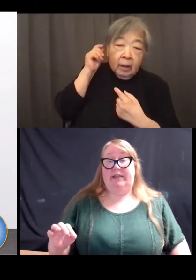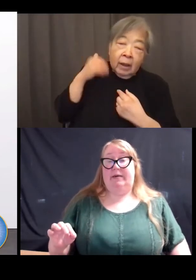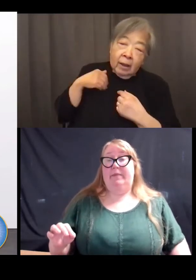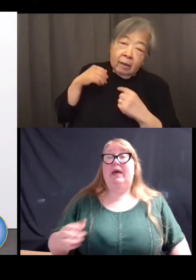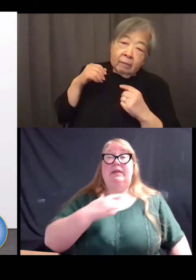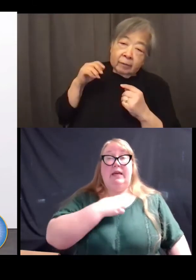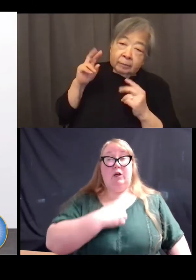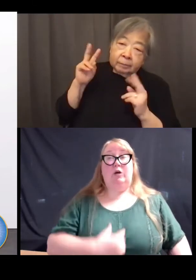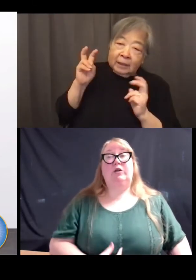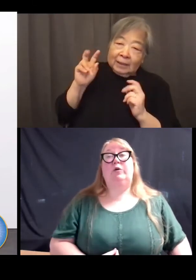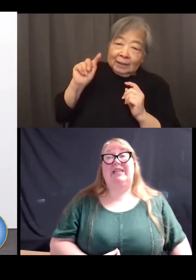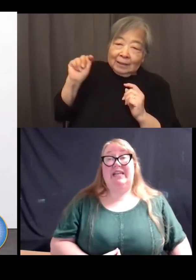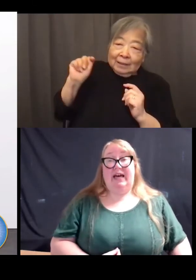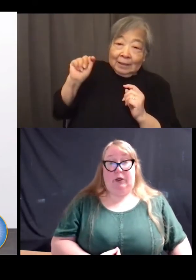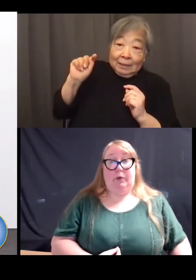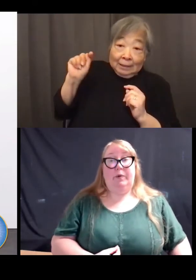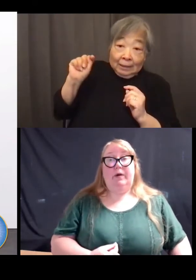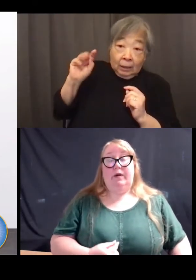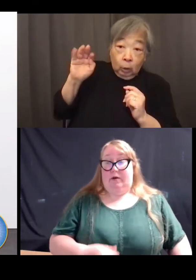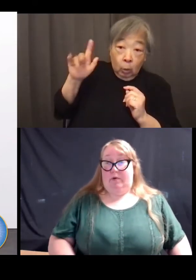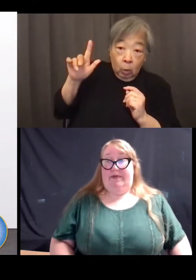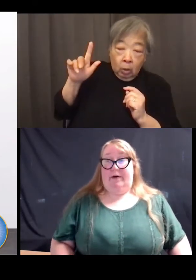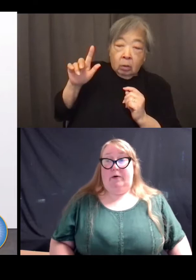them they can also use a neck loop with those